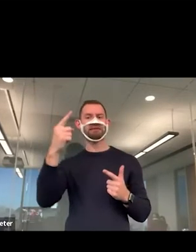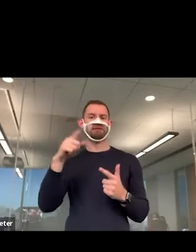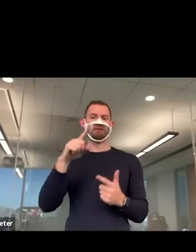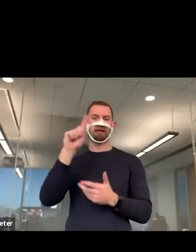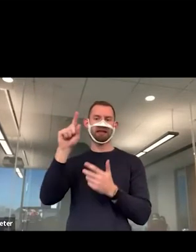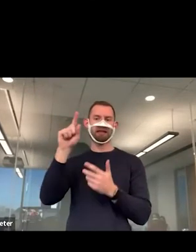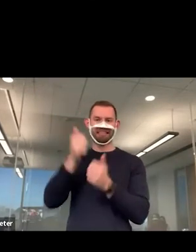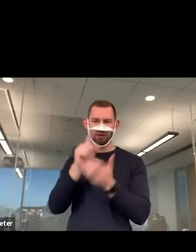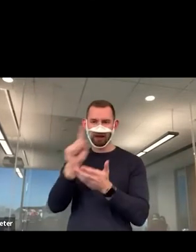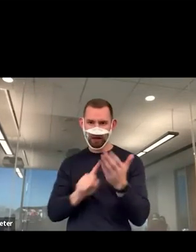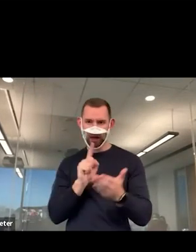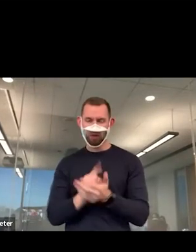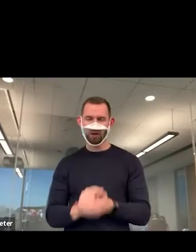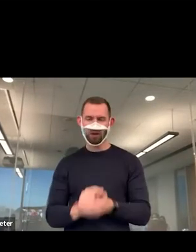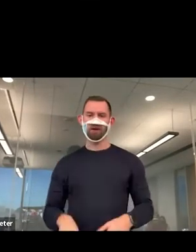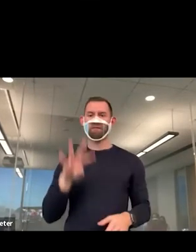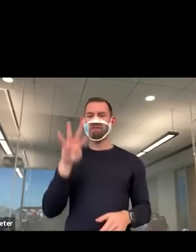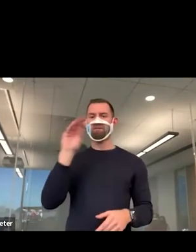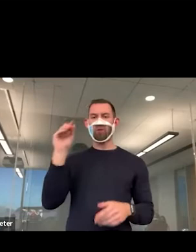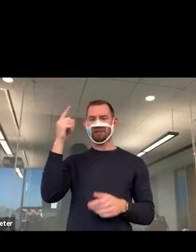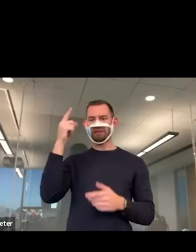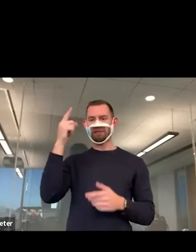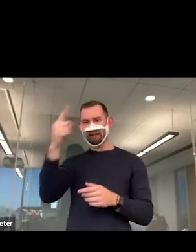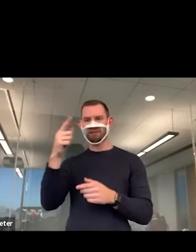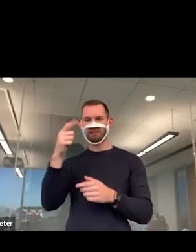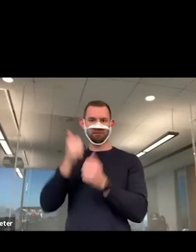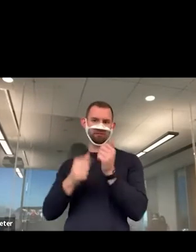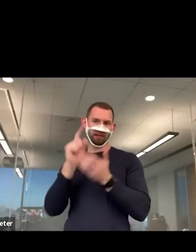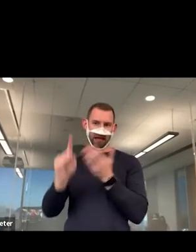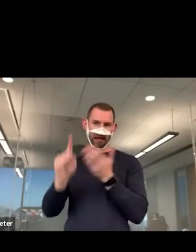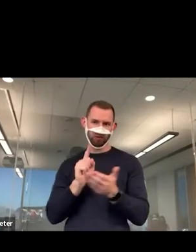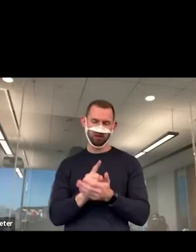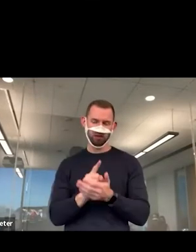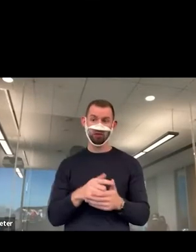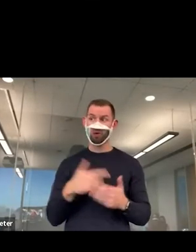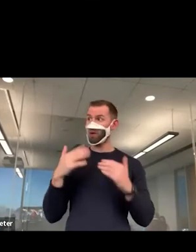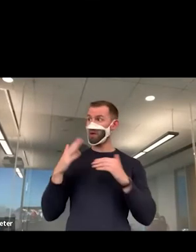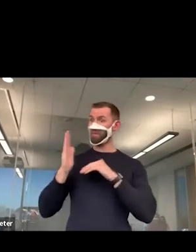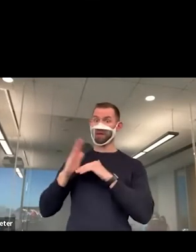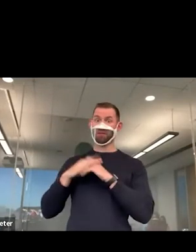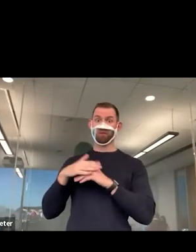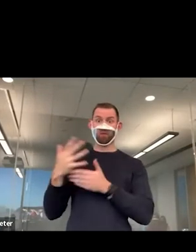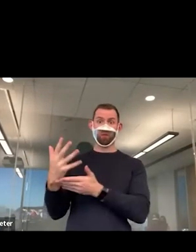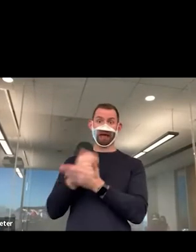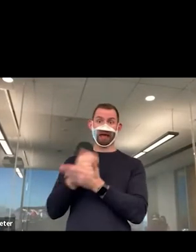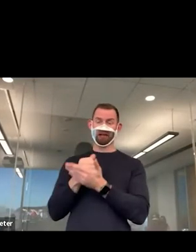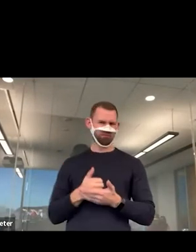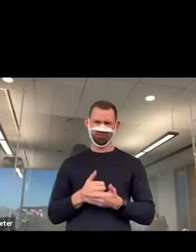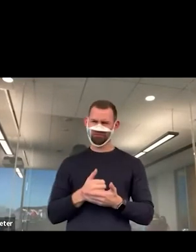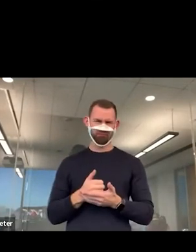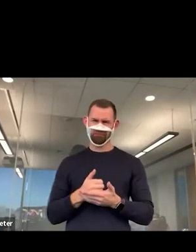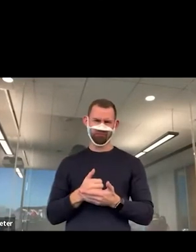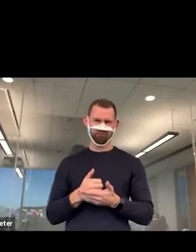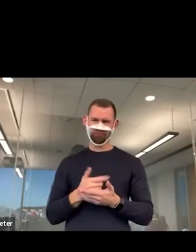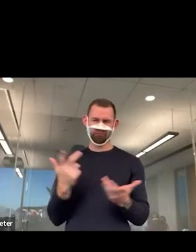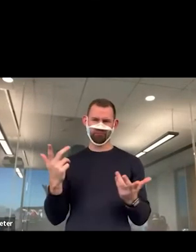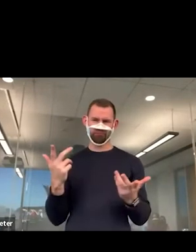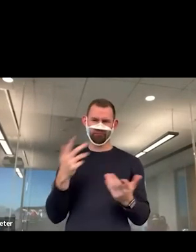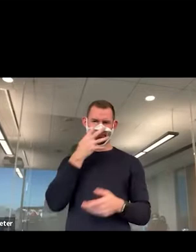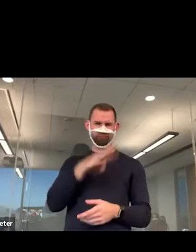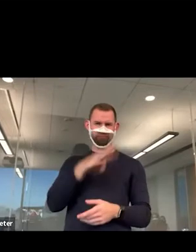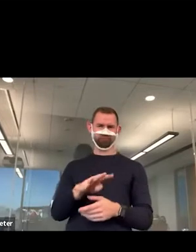minimum wage rules went right out the window and this was just a concept that drove me um just